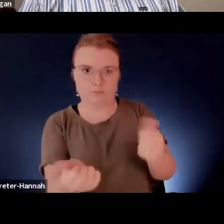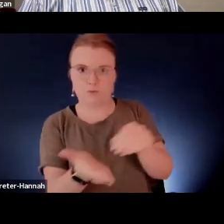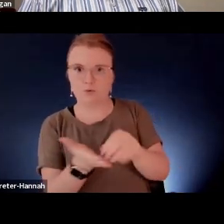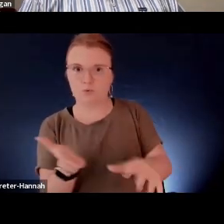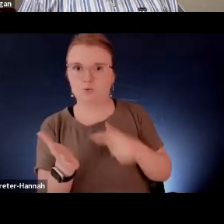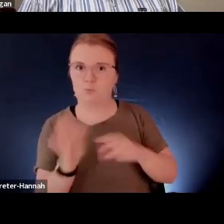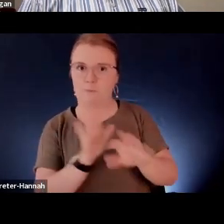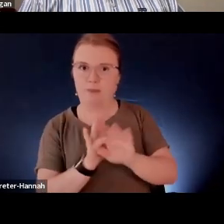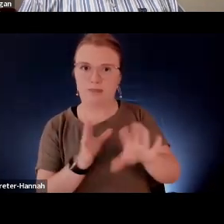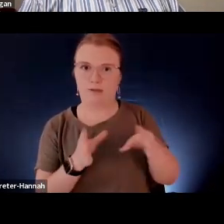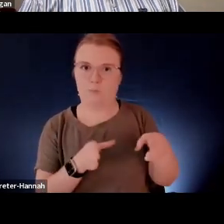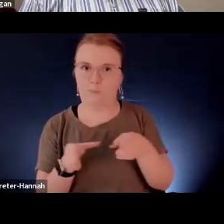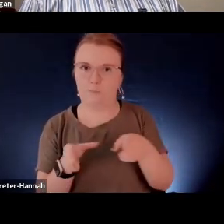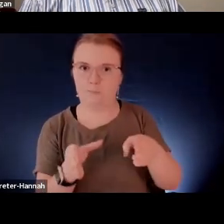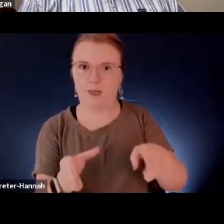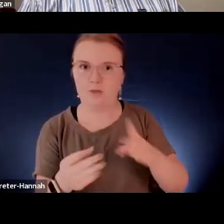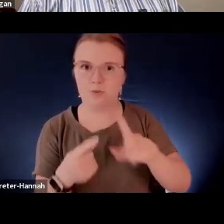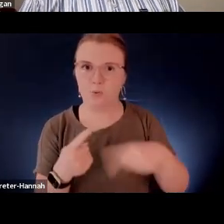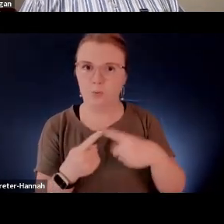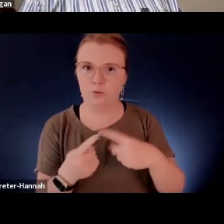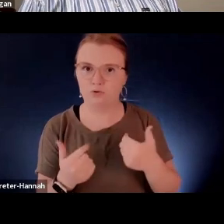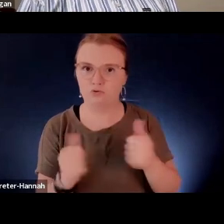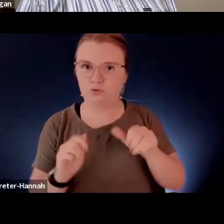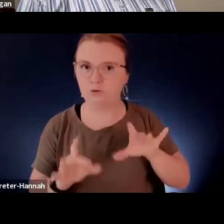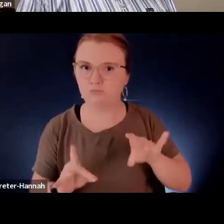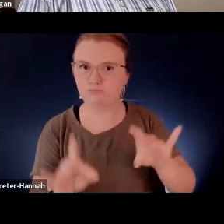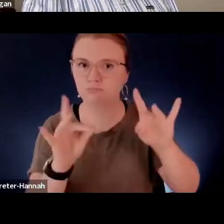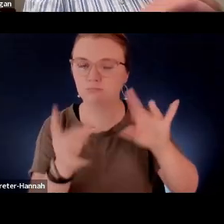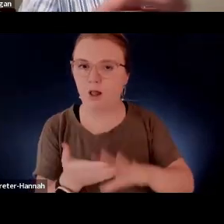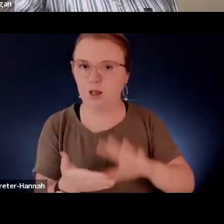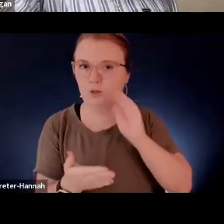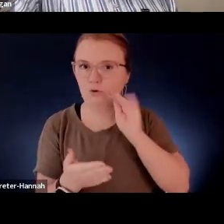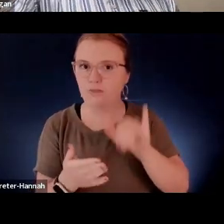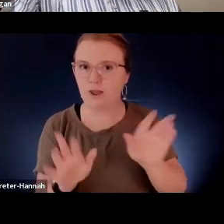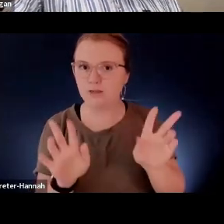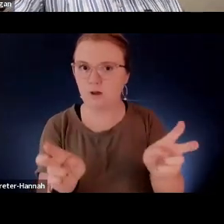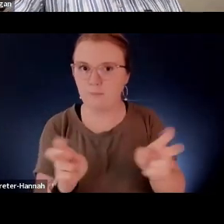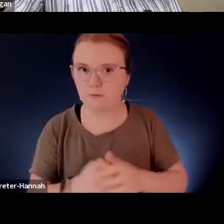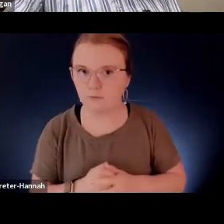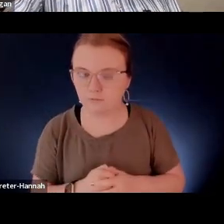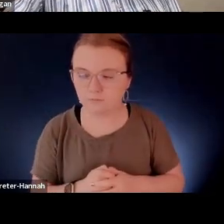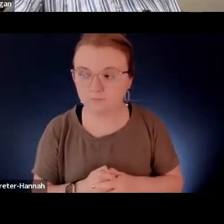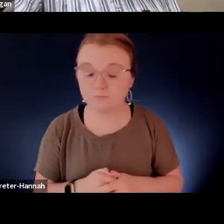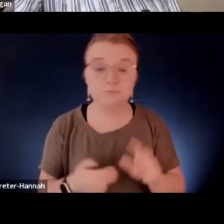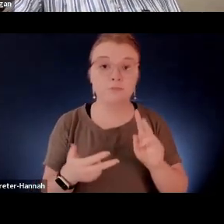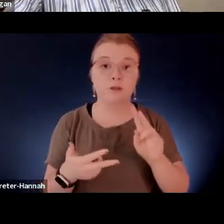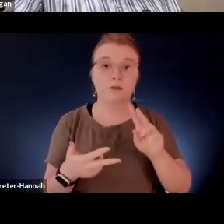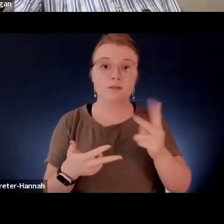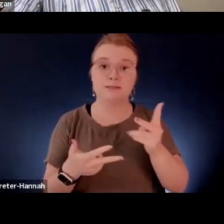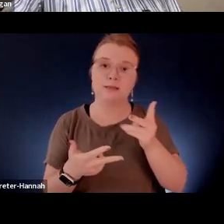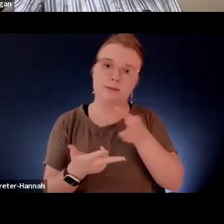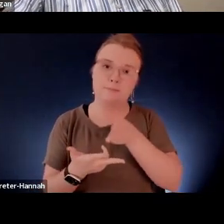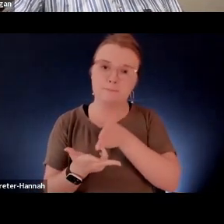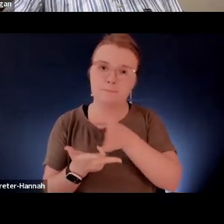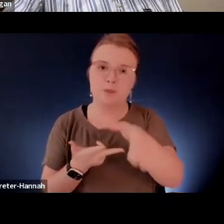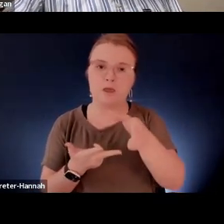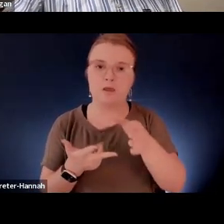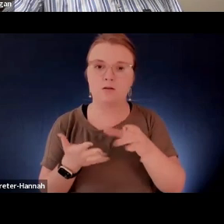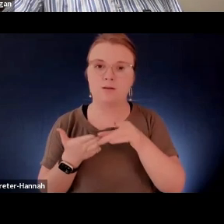when trying to learn a particular topic. The second main guideline is relevance, value,